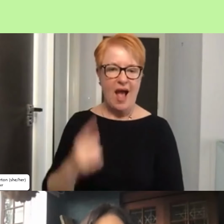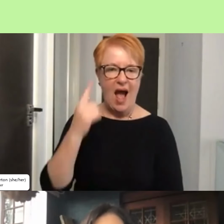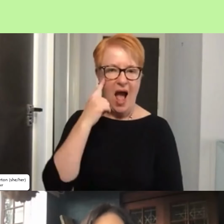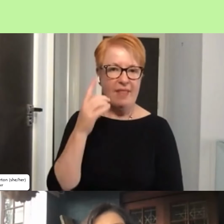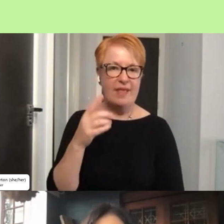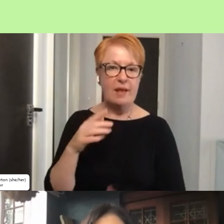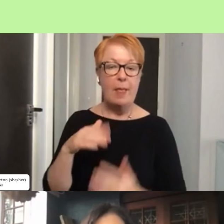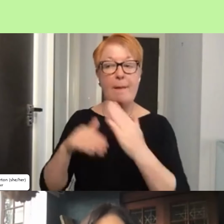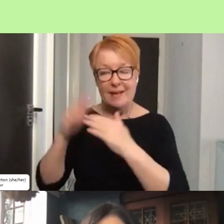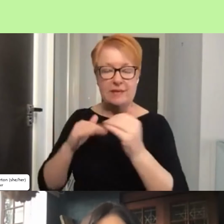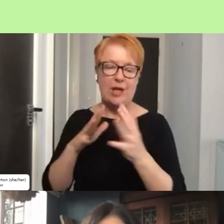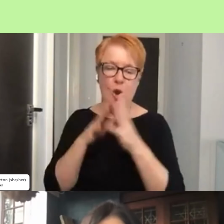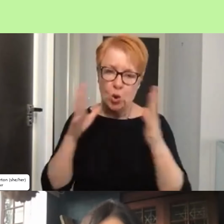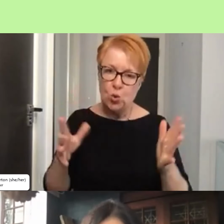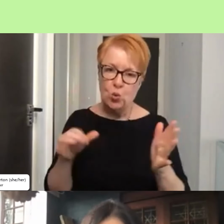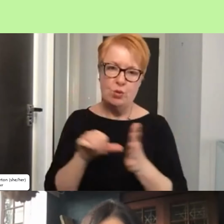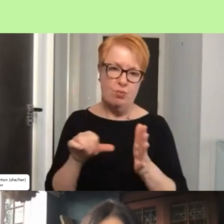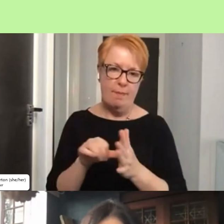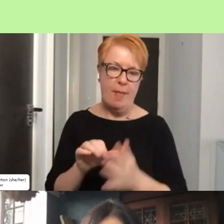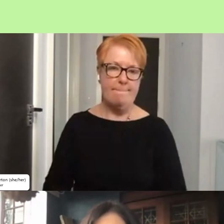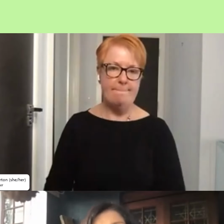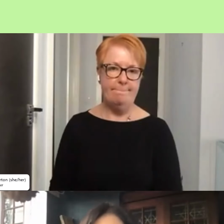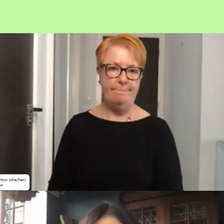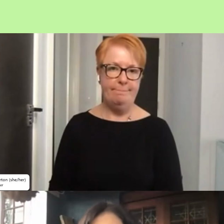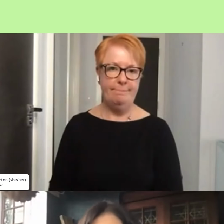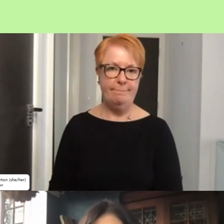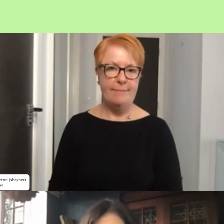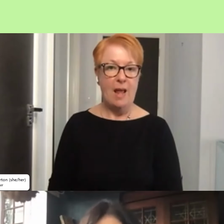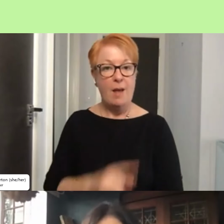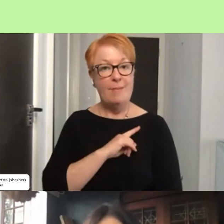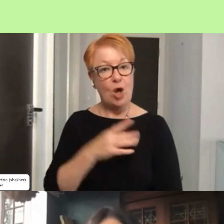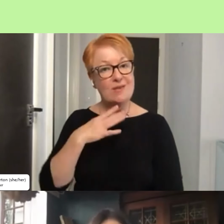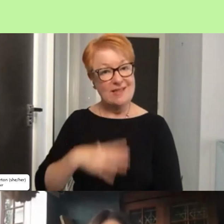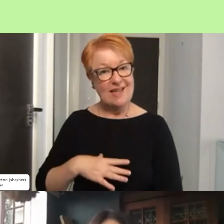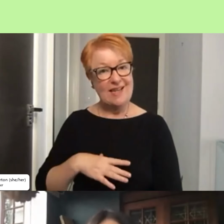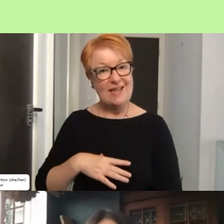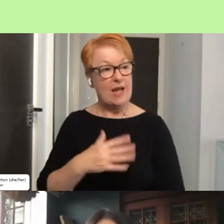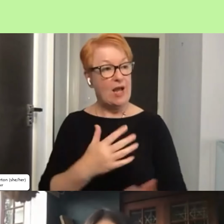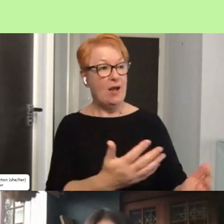Because it says you need to have an audience that can come between nine and five, five